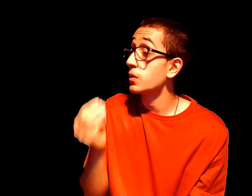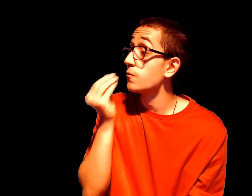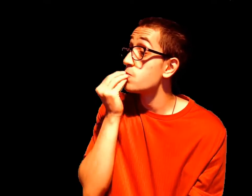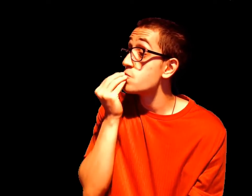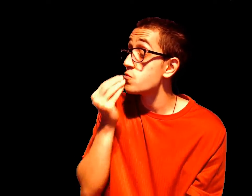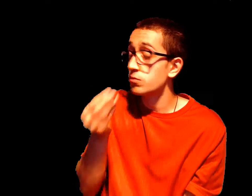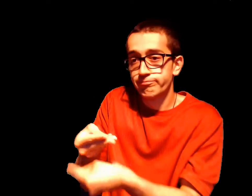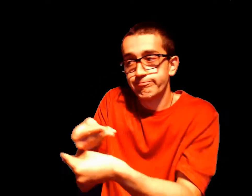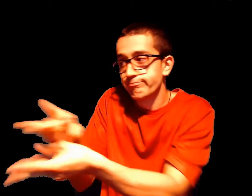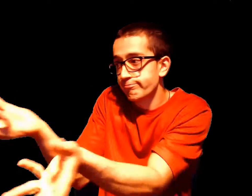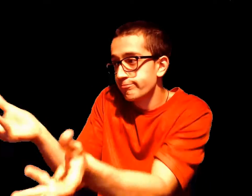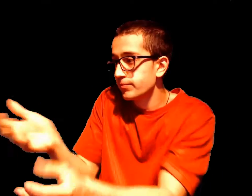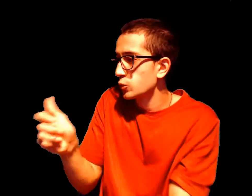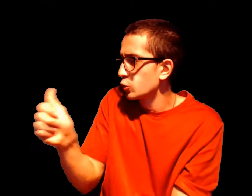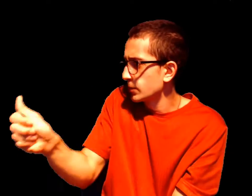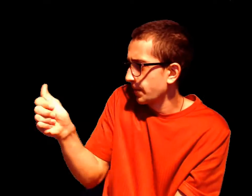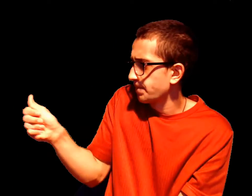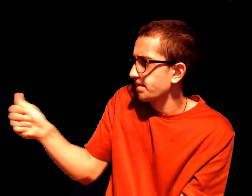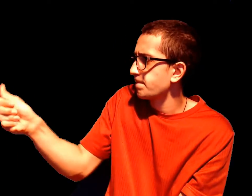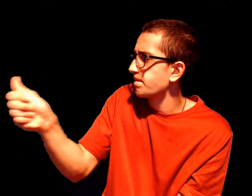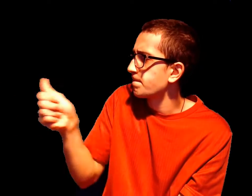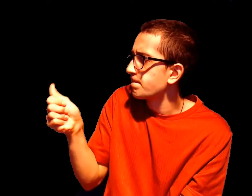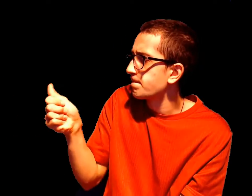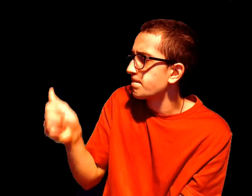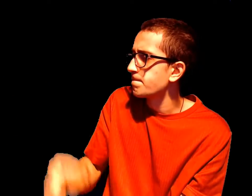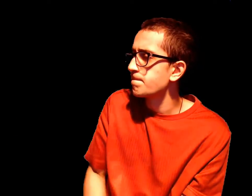give them some food yourselves.”